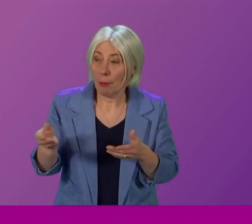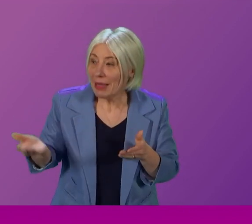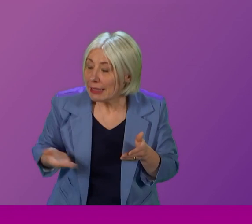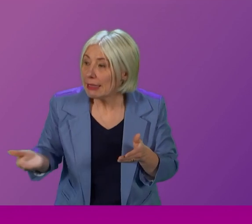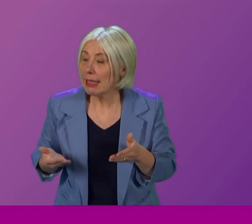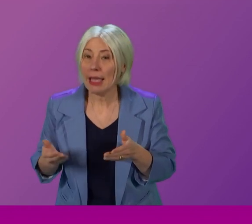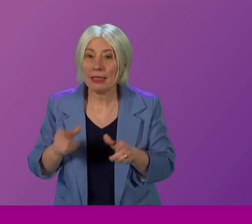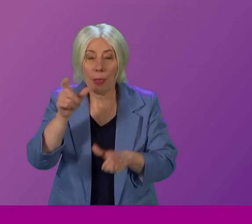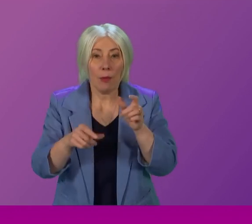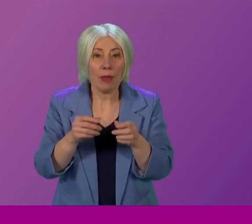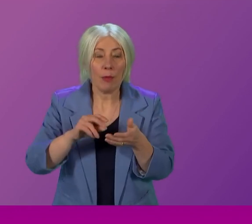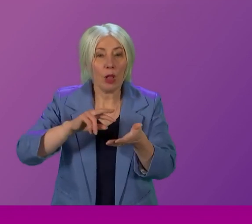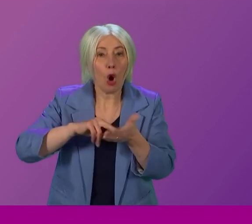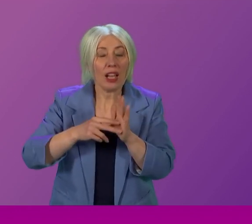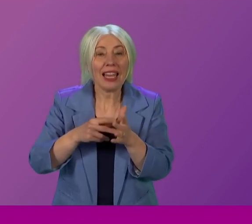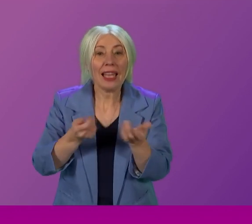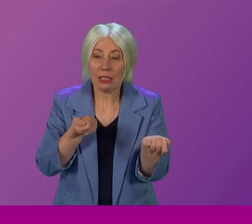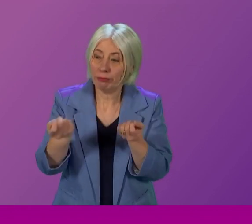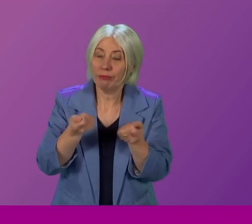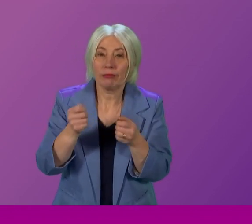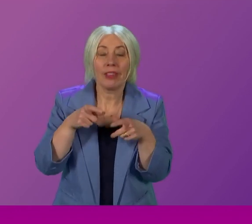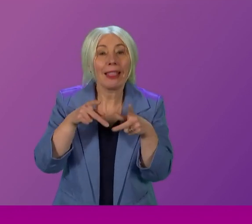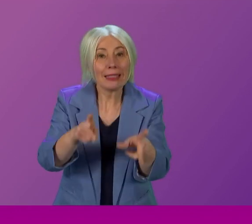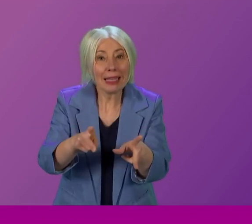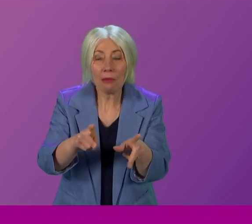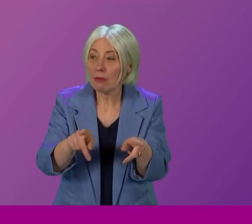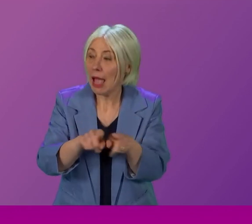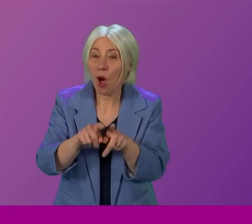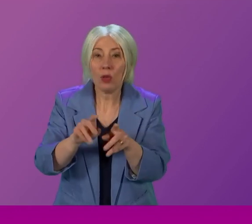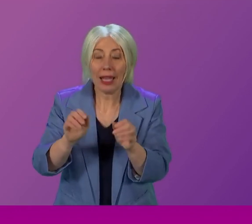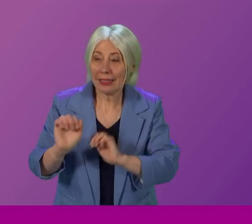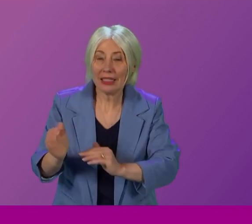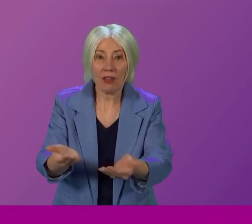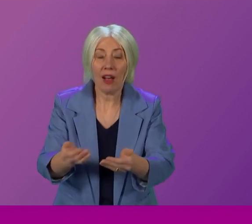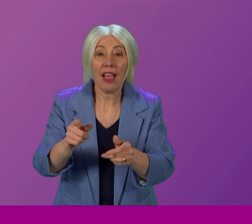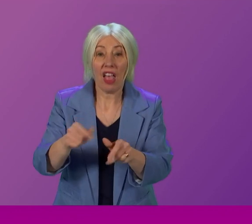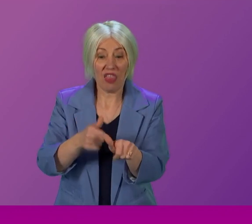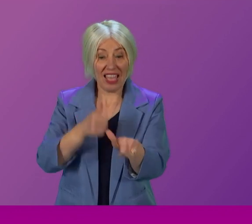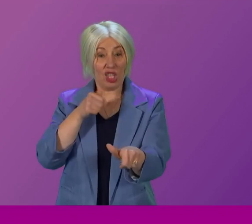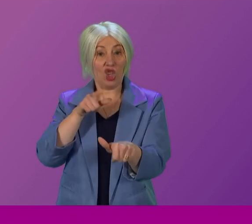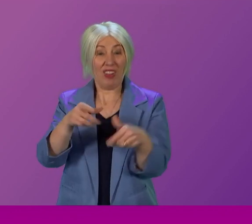as they finalise their operational delivery plans. The scheme is industry led, and the industry needs